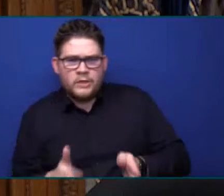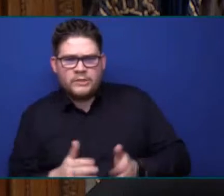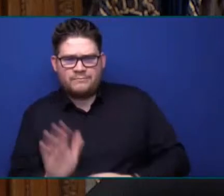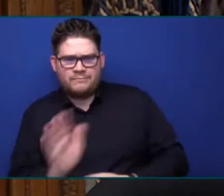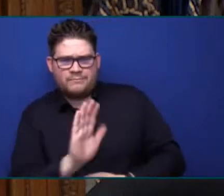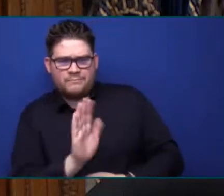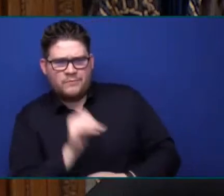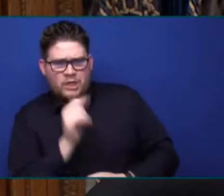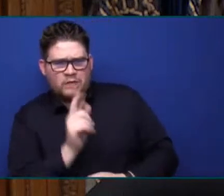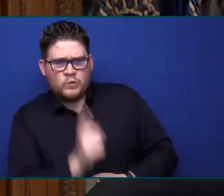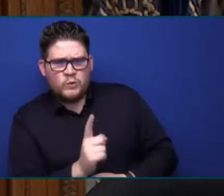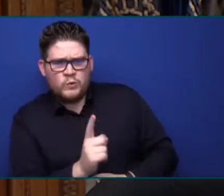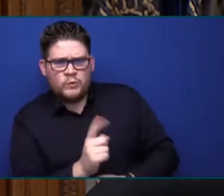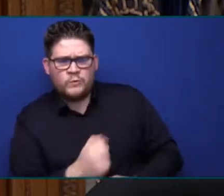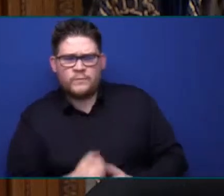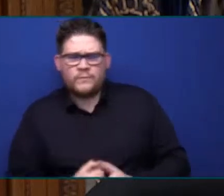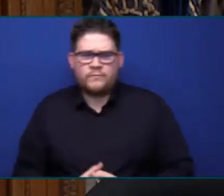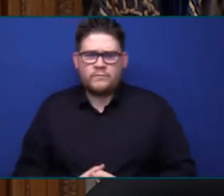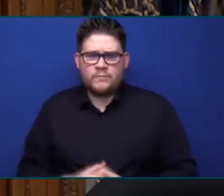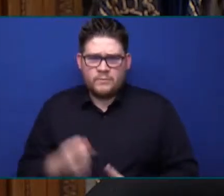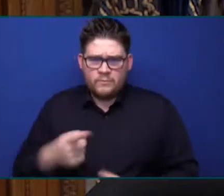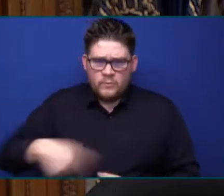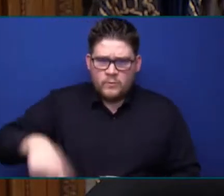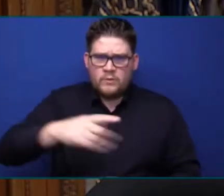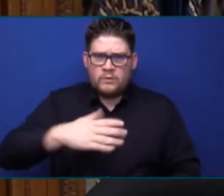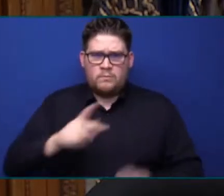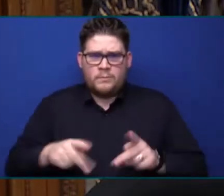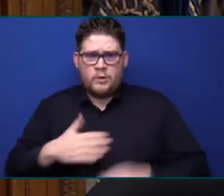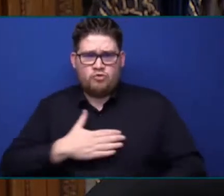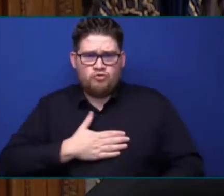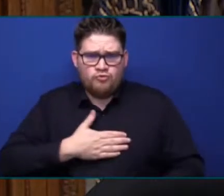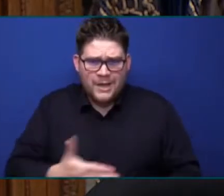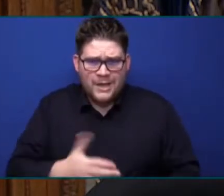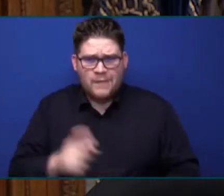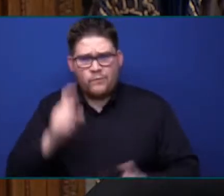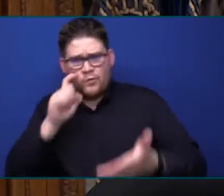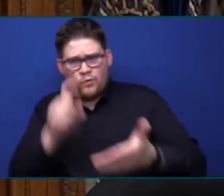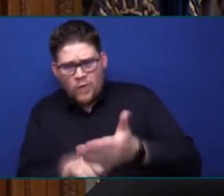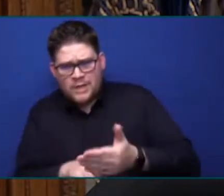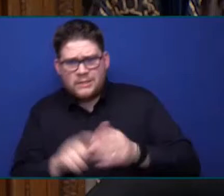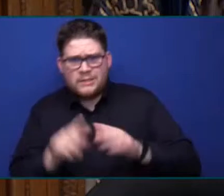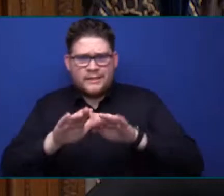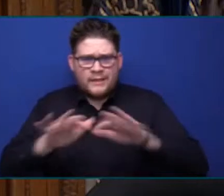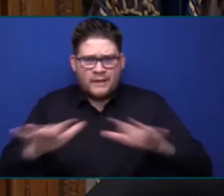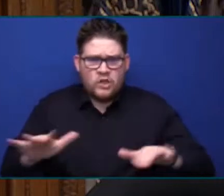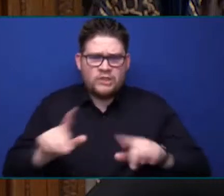humanity and that bodies of all forms, including bodies with impairments, make up this humanity,